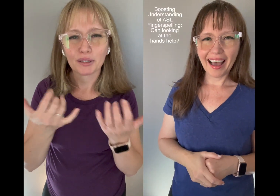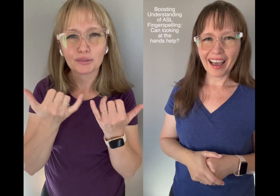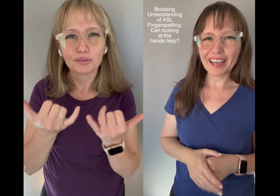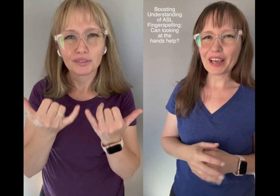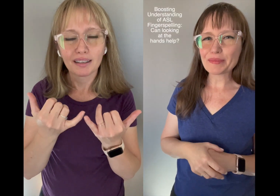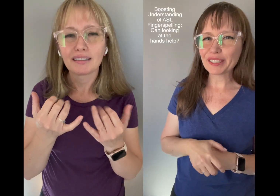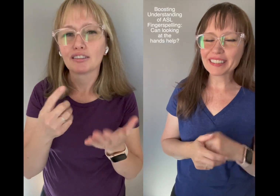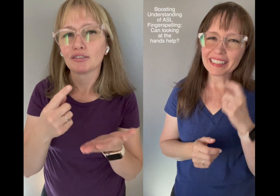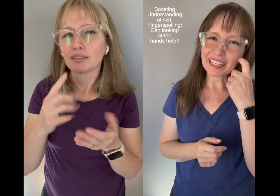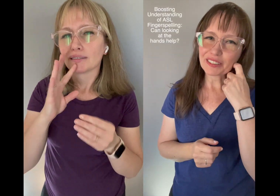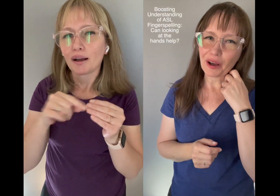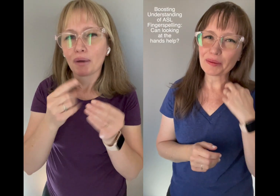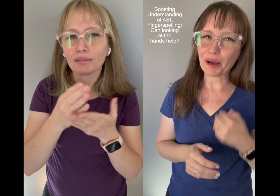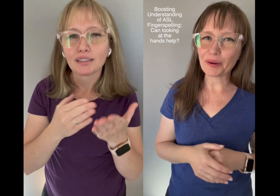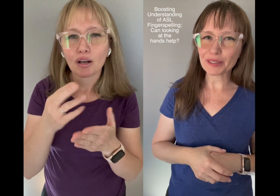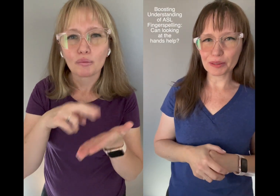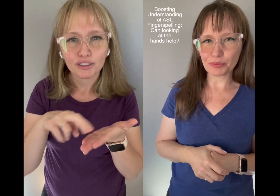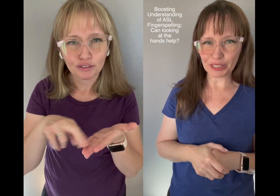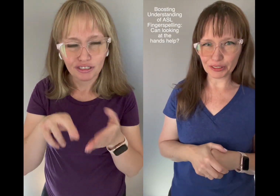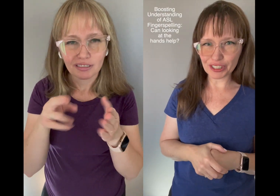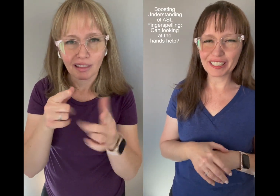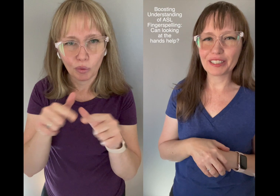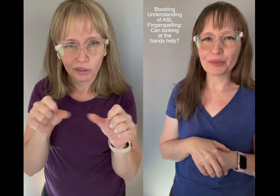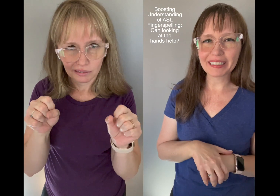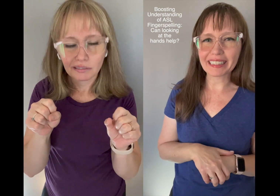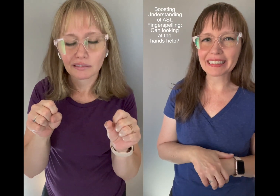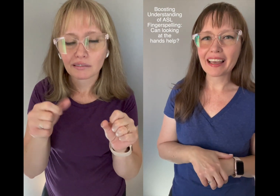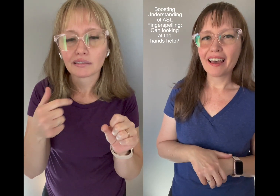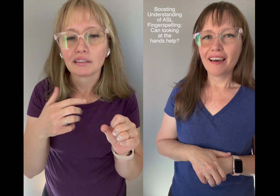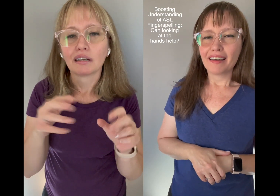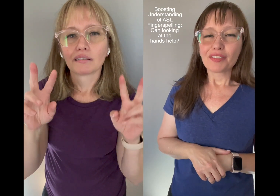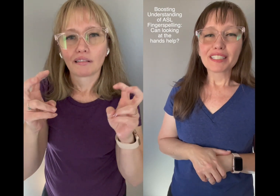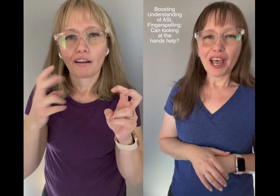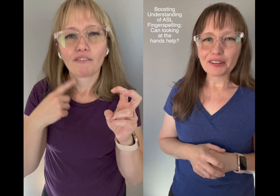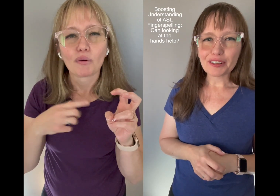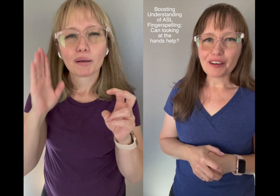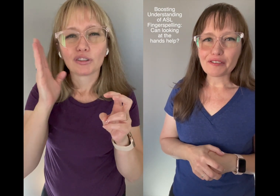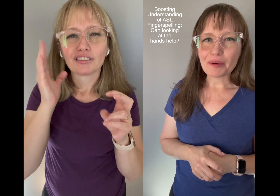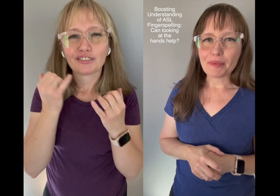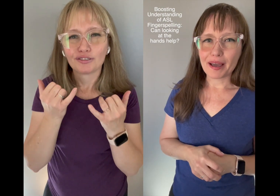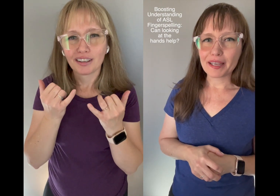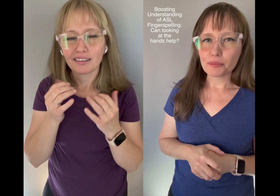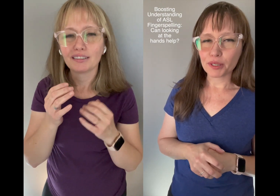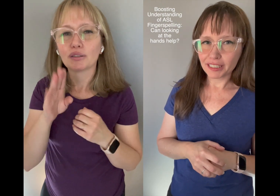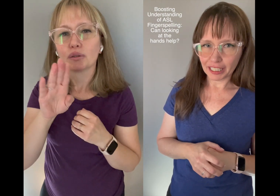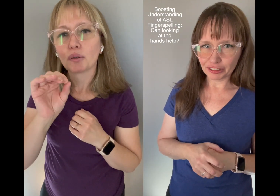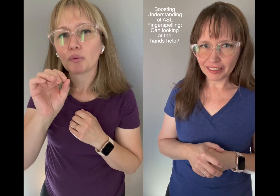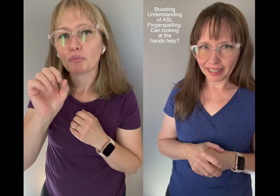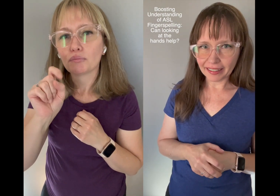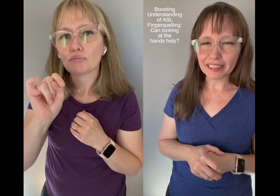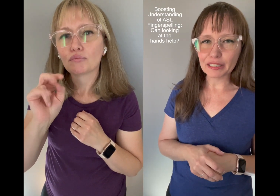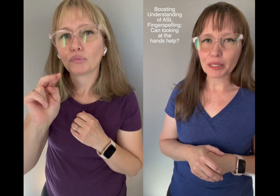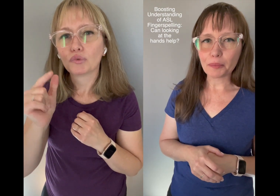Hi I'm here today to talk about some research in Linguistics the title of my presentation today is